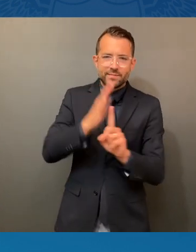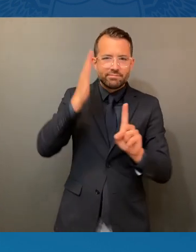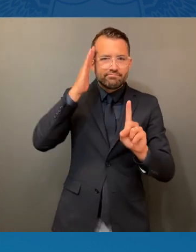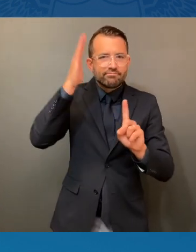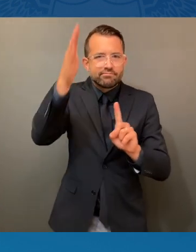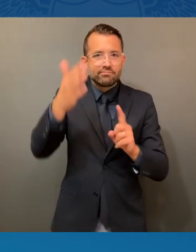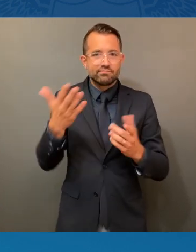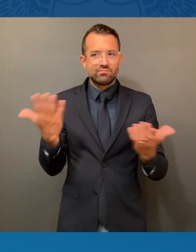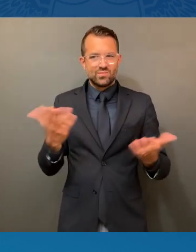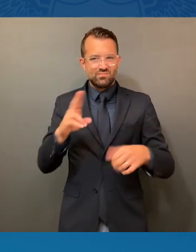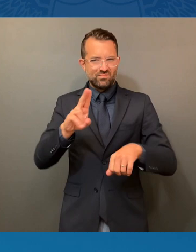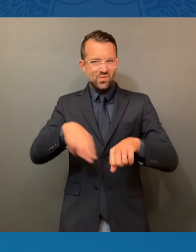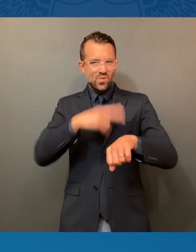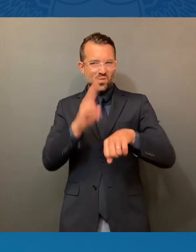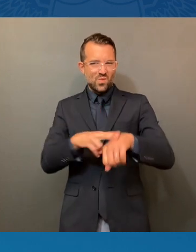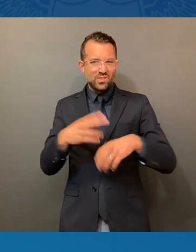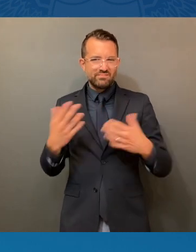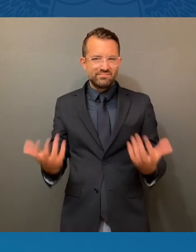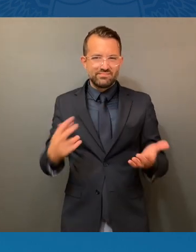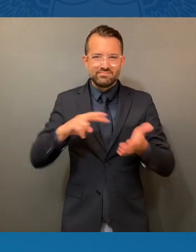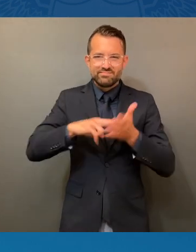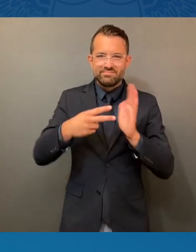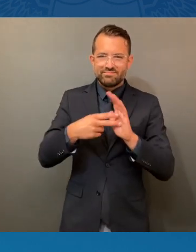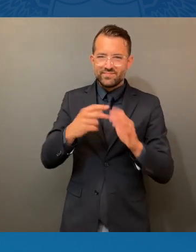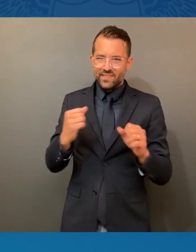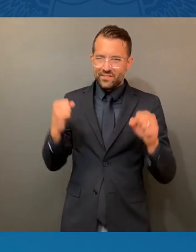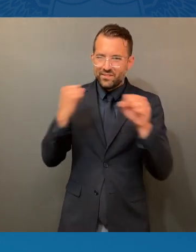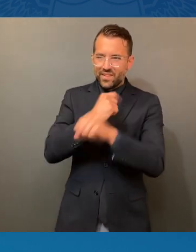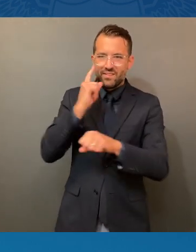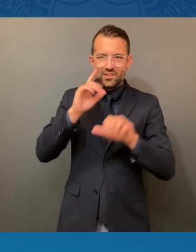Thank you, Mayor Schaaf. Thank you.